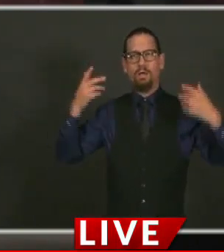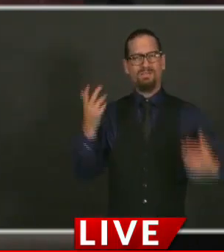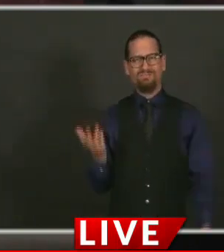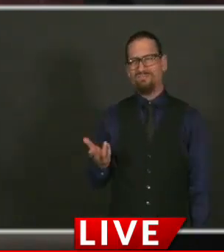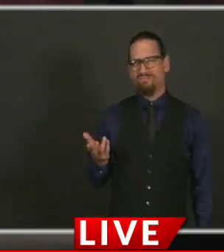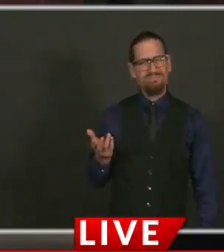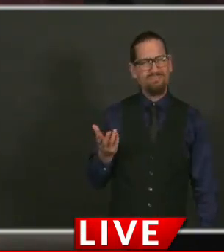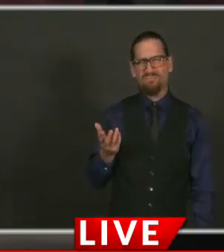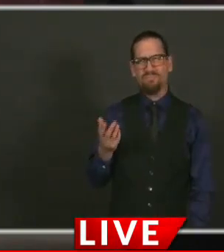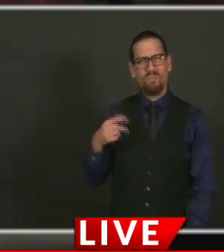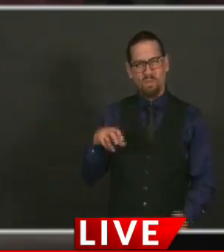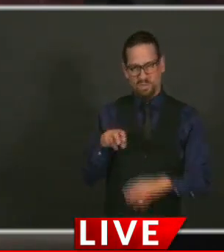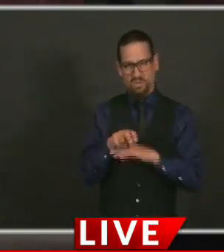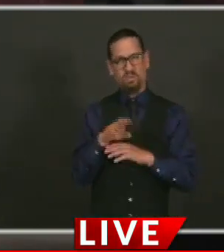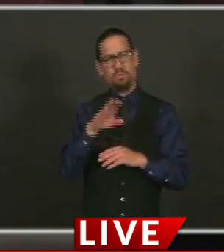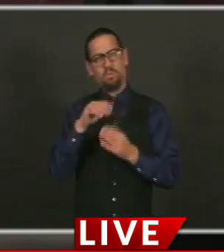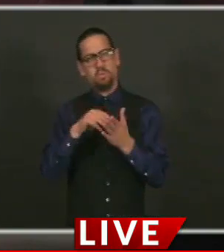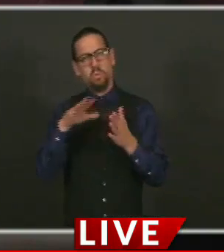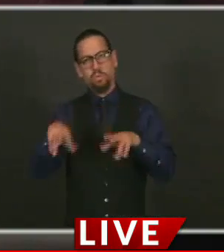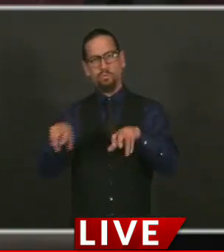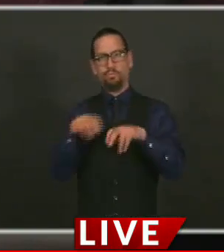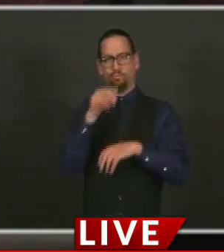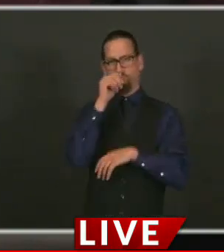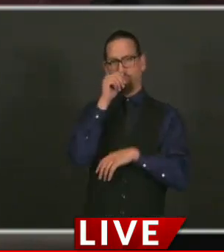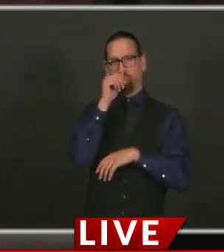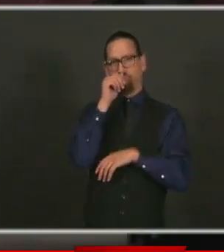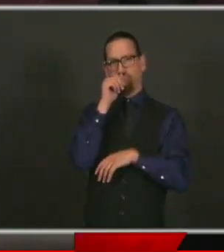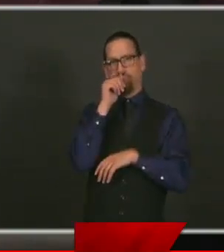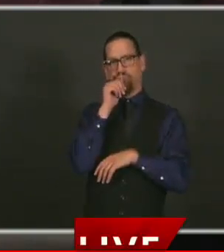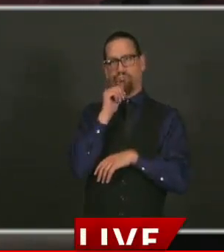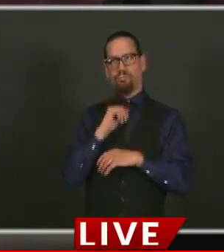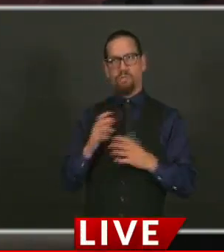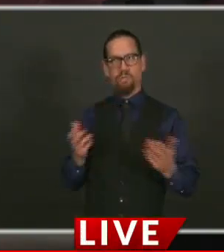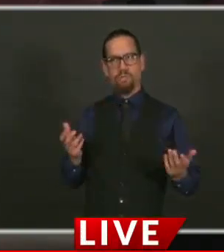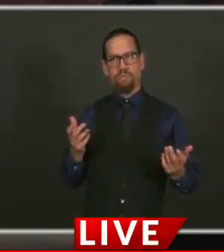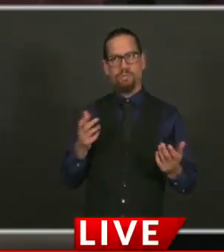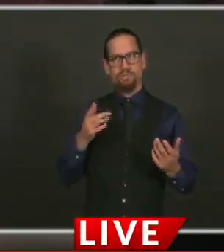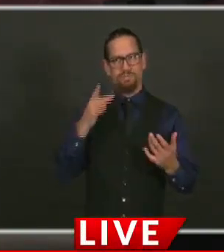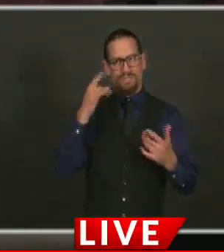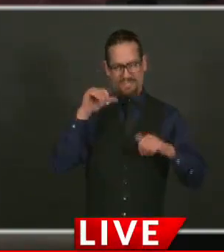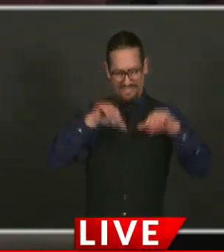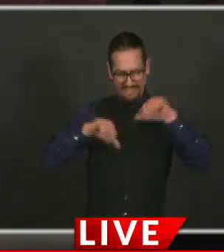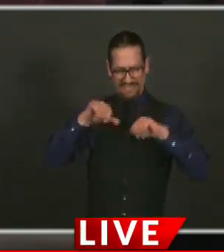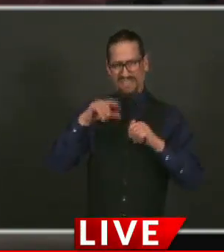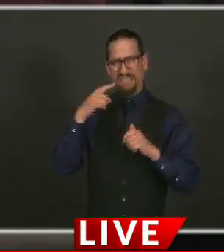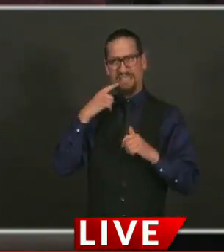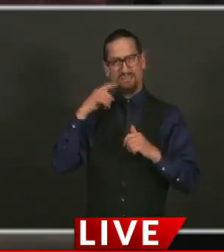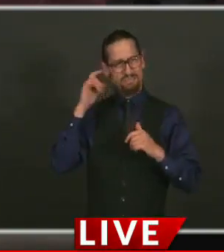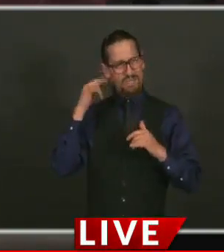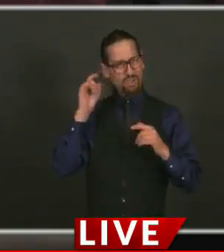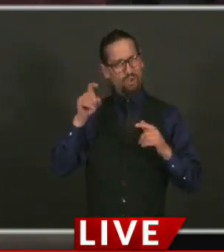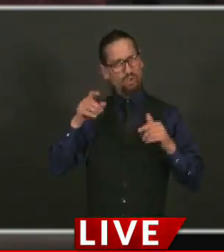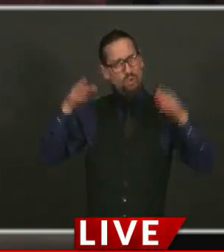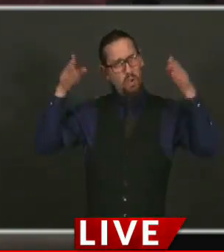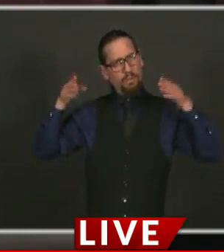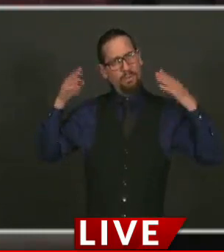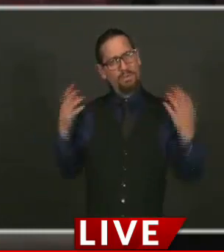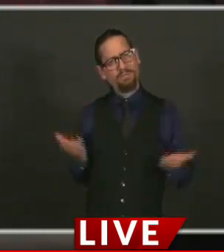HE EMAILED ME AGAIN, IT IS POURING RAIN, HE PUTS HIS KIDS IN A MISERABLE MOOD. WHAT IS THE SCIENCE BEHIND LEAVING EVERY WINDOW OPEN ON A SCHOOL BUS?